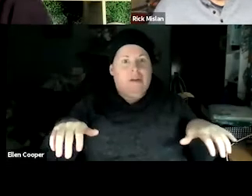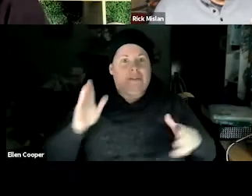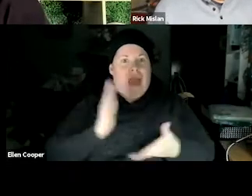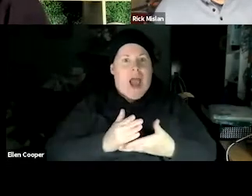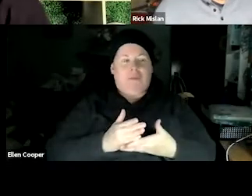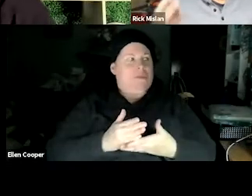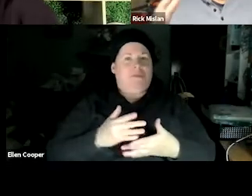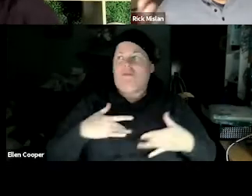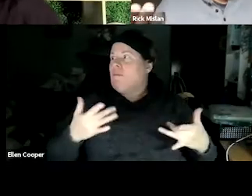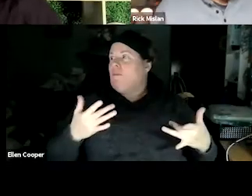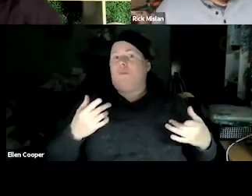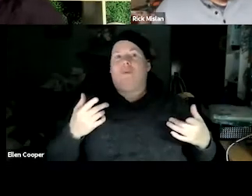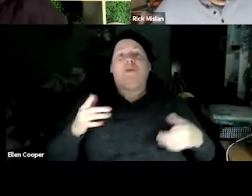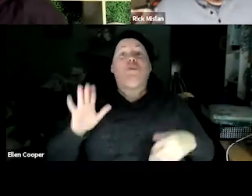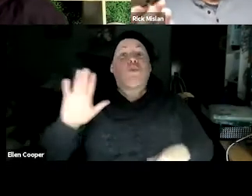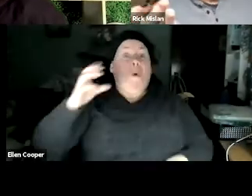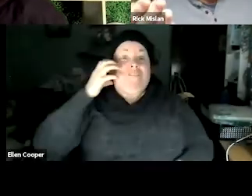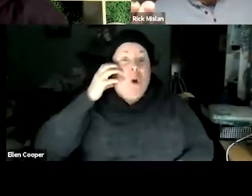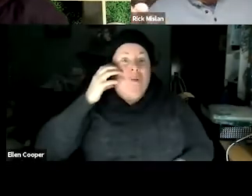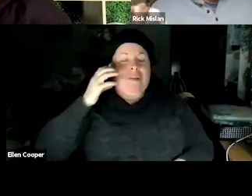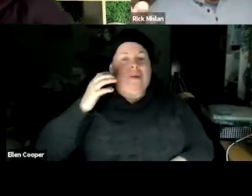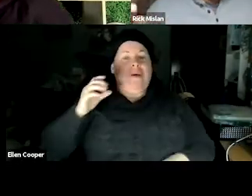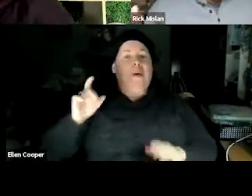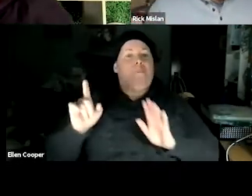you know, and it was your phone, but it was reading from the PowerPoint.